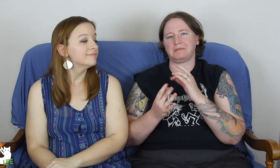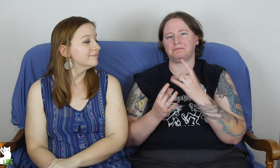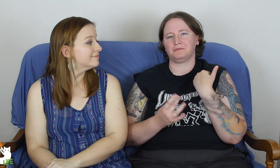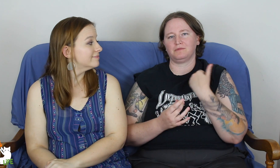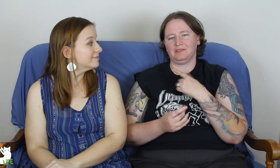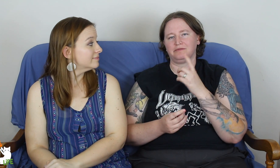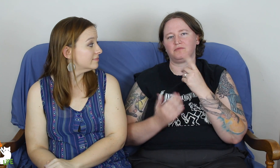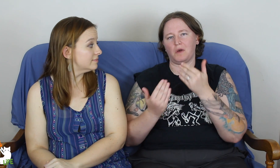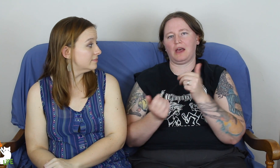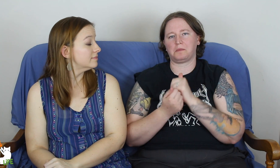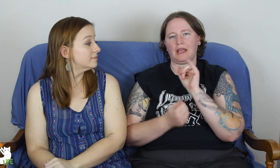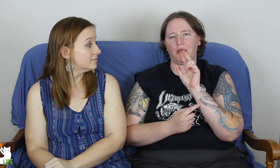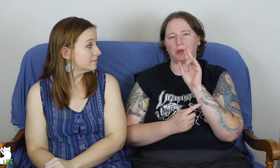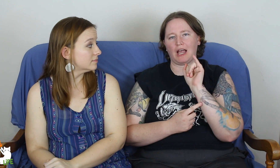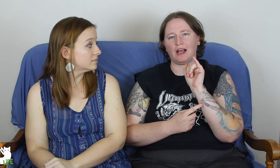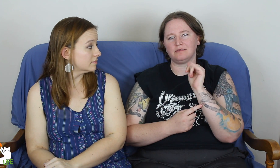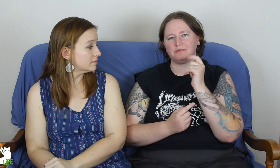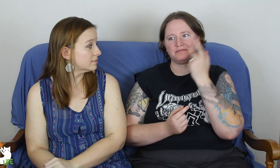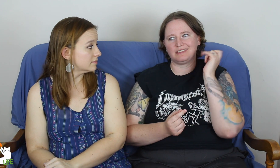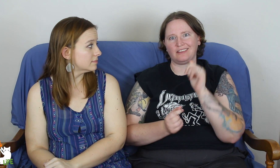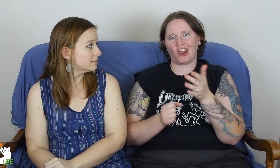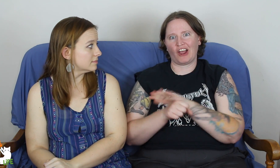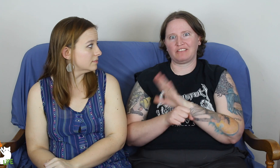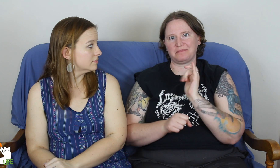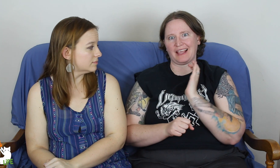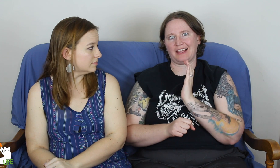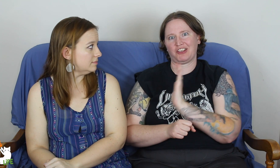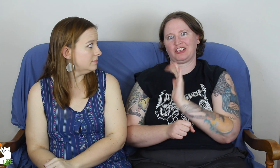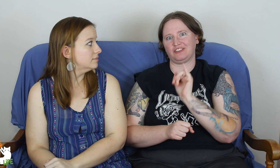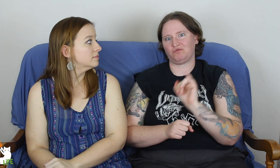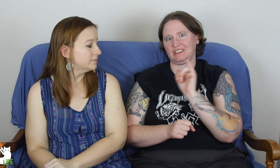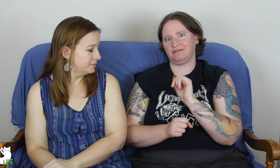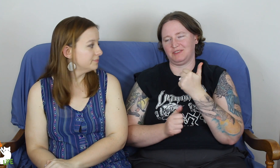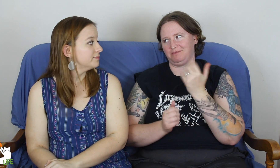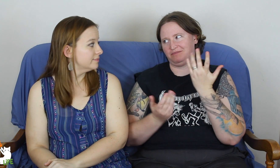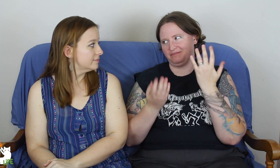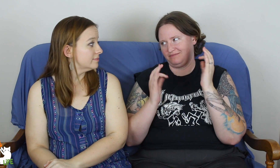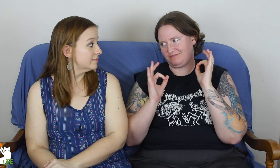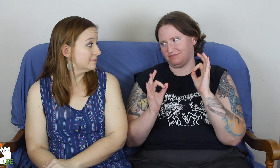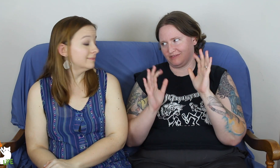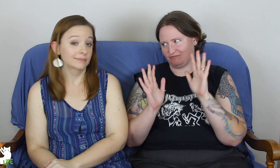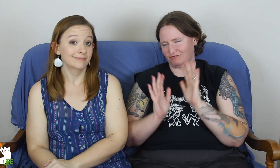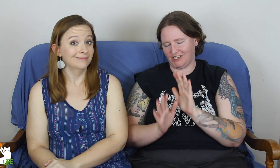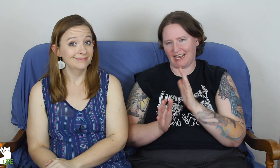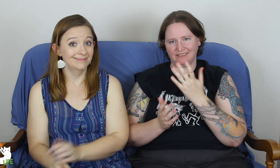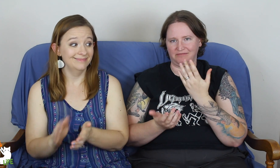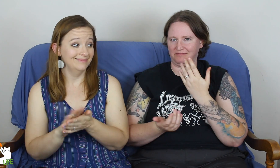[JE] So, like she said, we went ahead with IUI because it was covered through her insurance which is great.